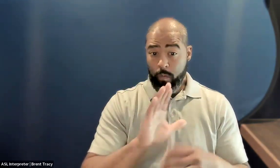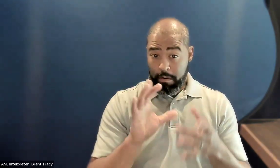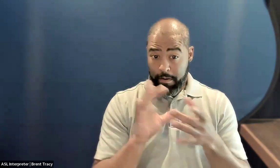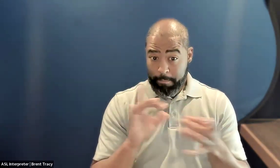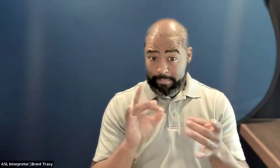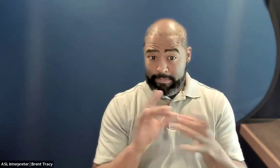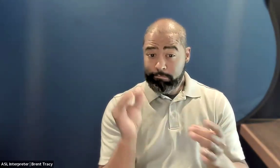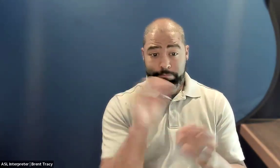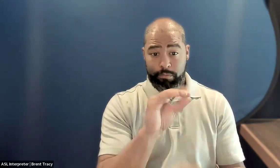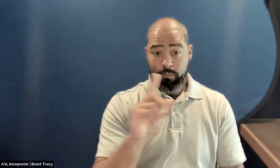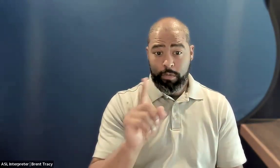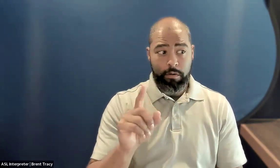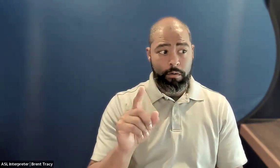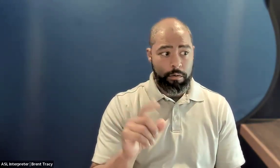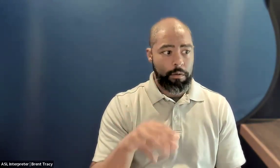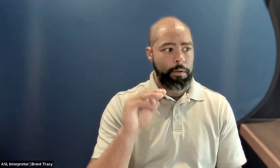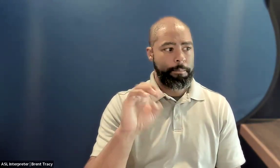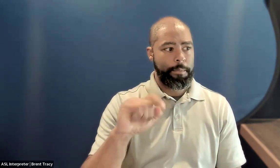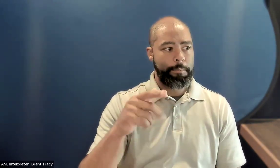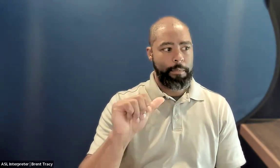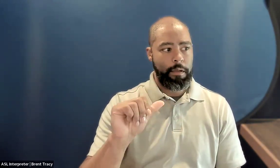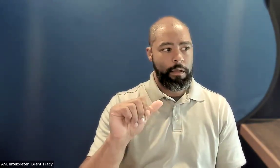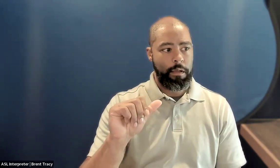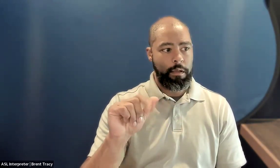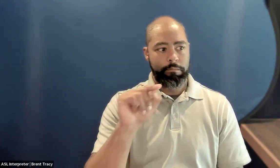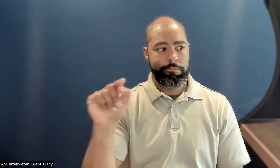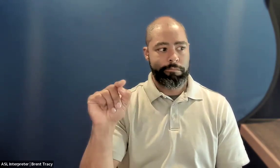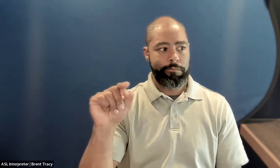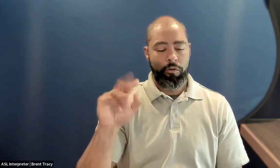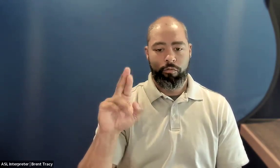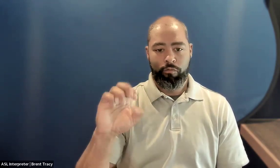And we also have a mechanism for joining a listserv to receive ongoing alerts.